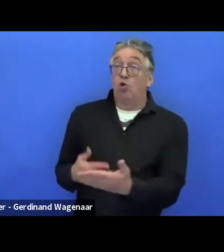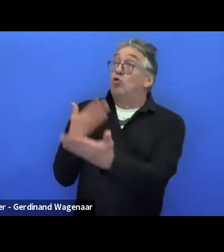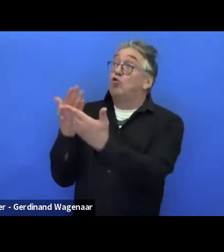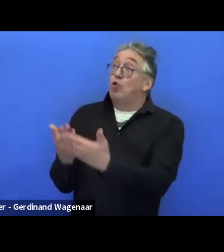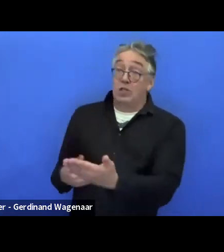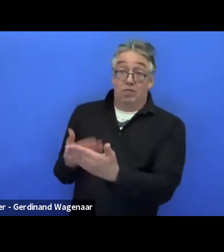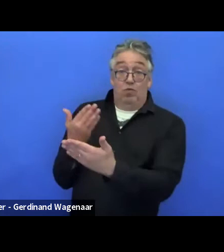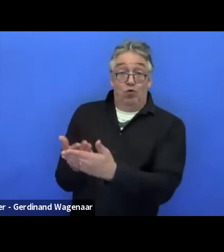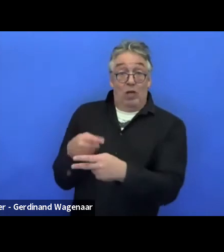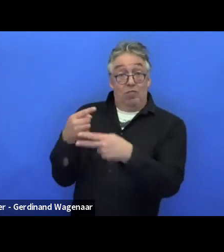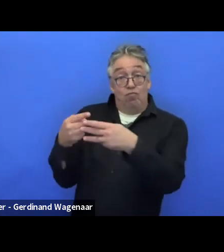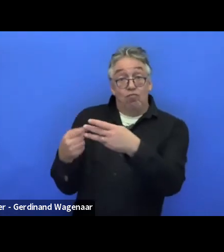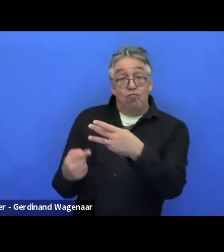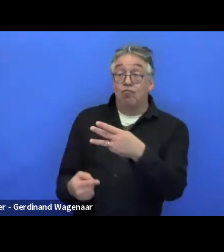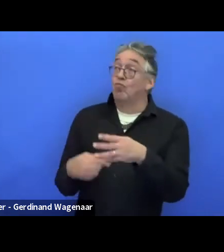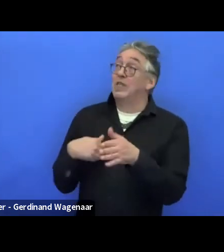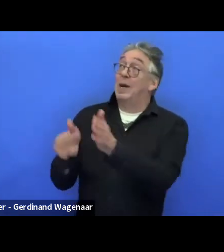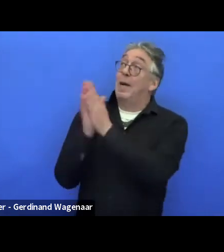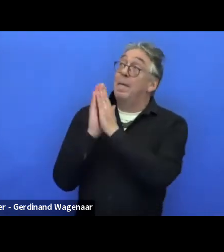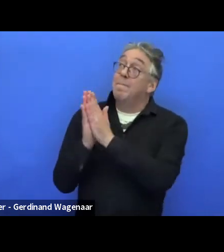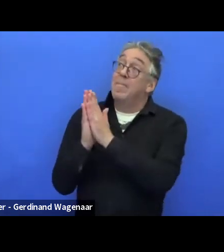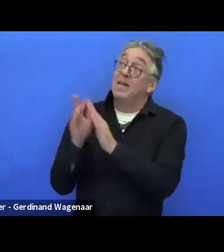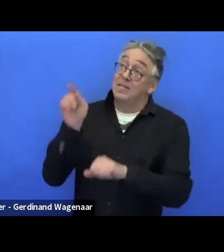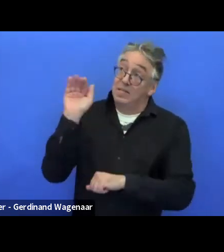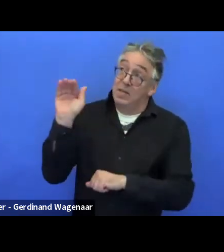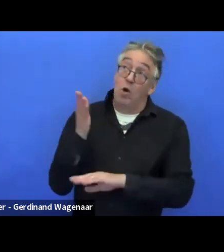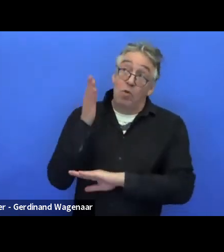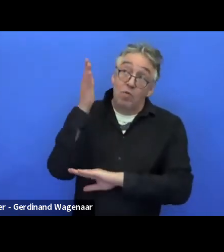that its online application forms becomes fully compliant